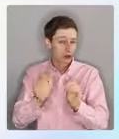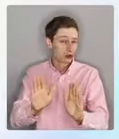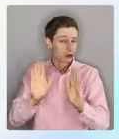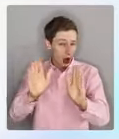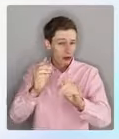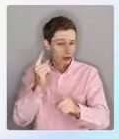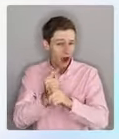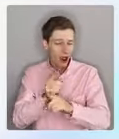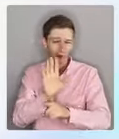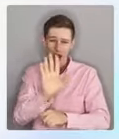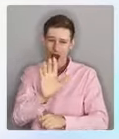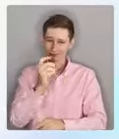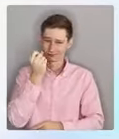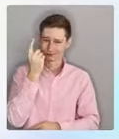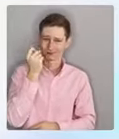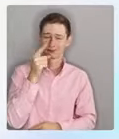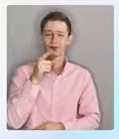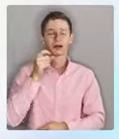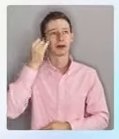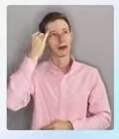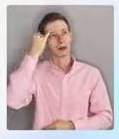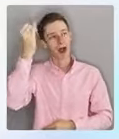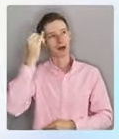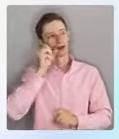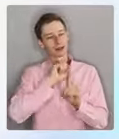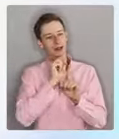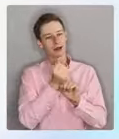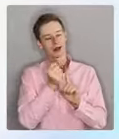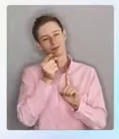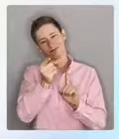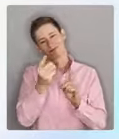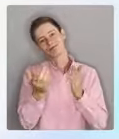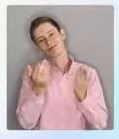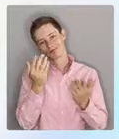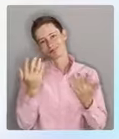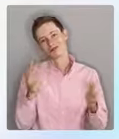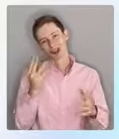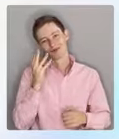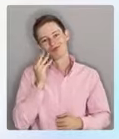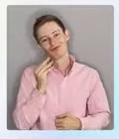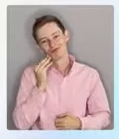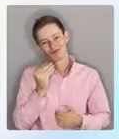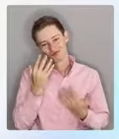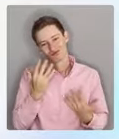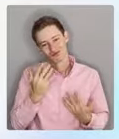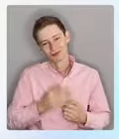Multiplayer gaming is great, but now let's be realistic and imagine a scenario I would bet everyone here is unfortunately familiar with.